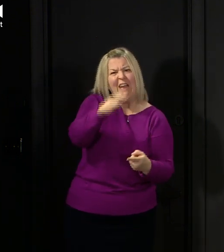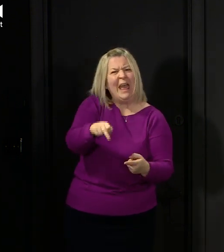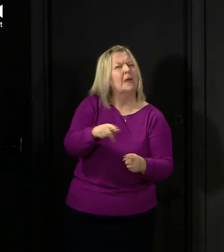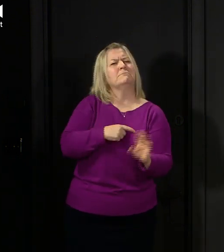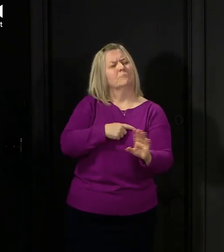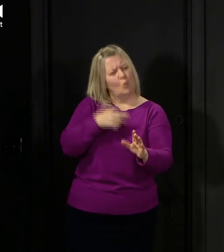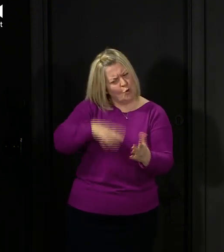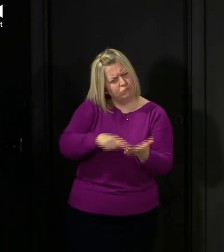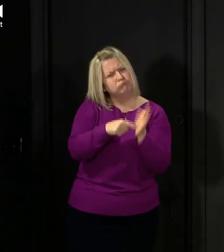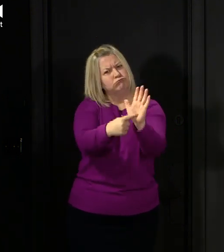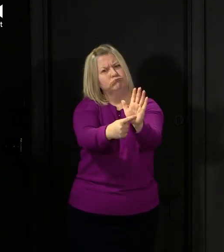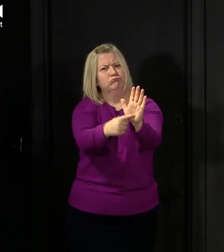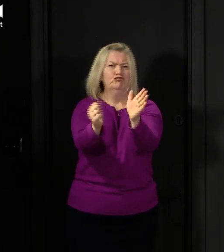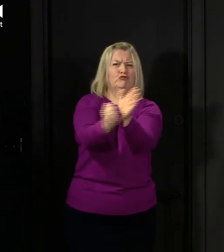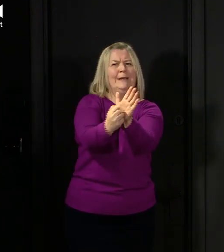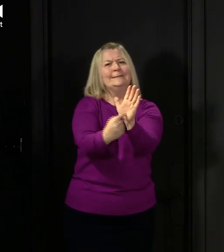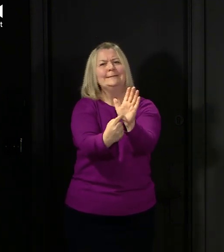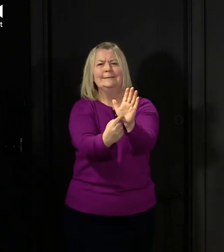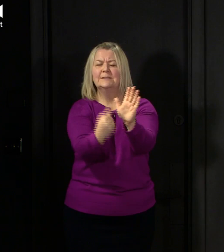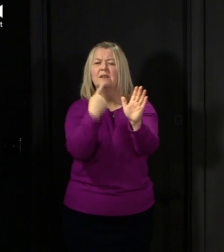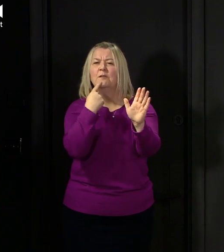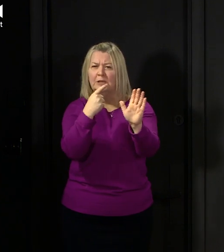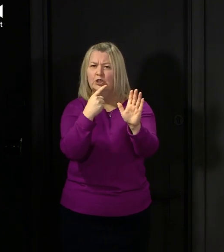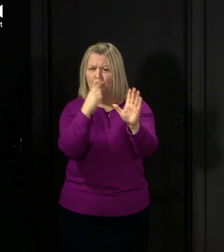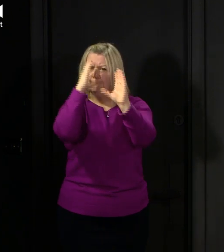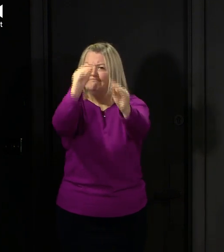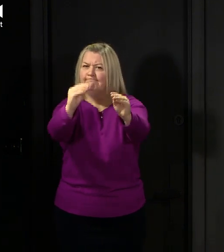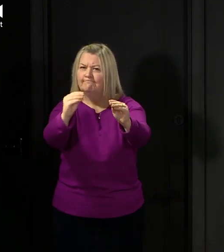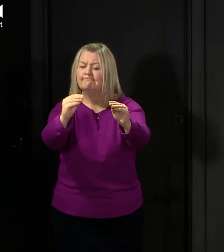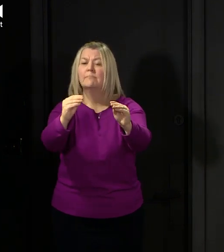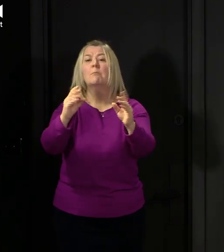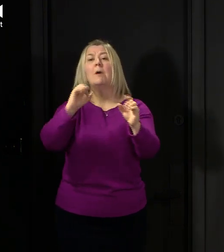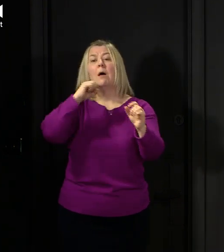published over the course of this week. More information on the number of deaths, more